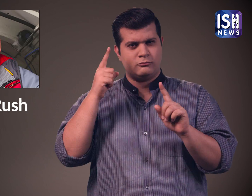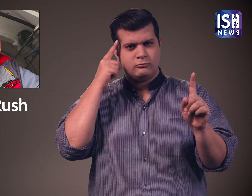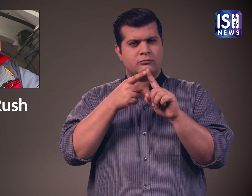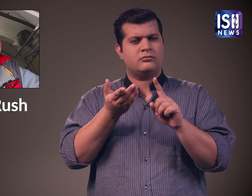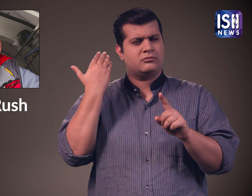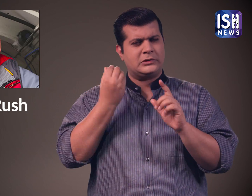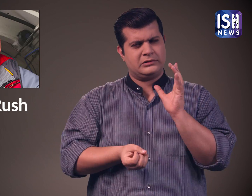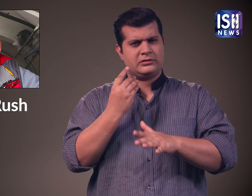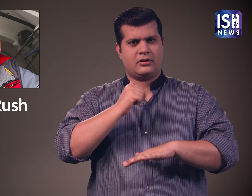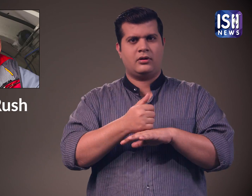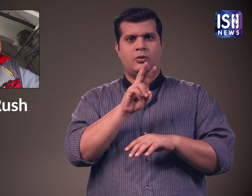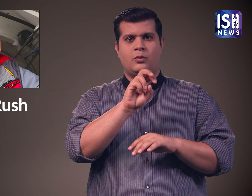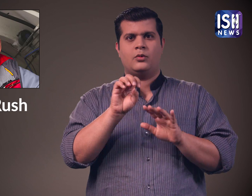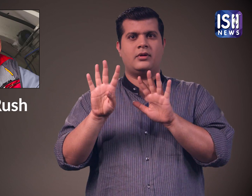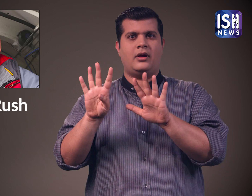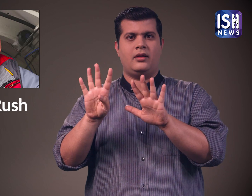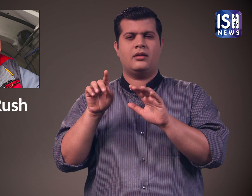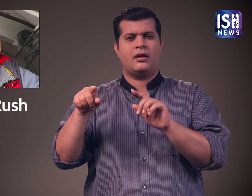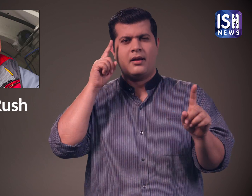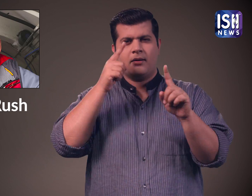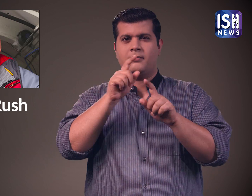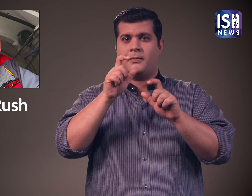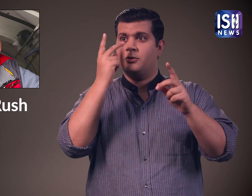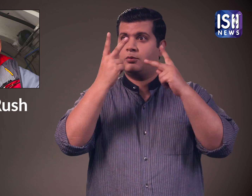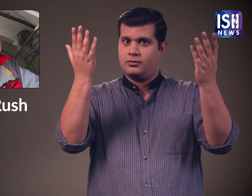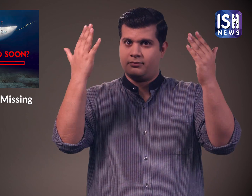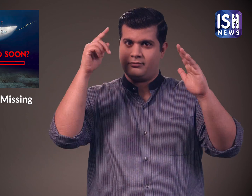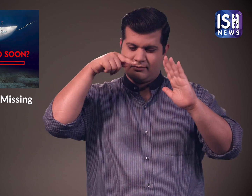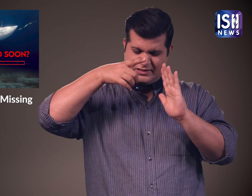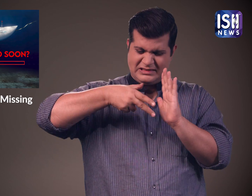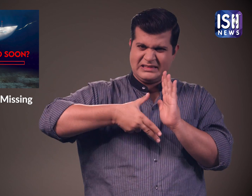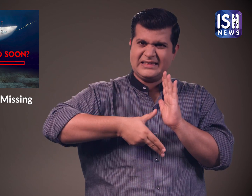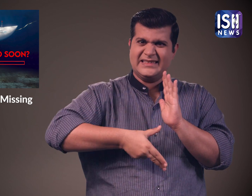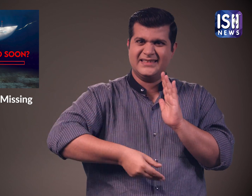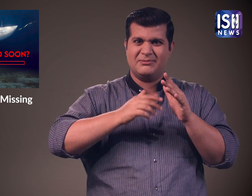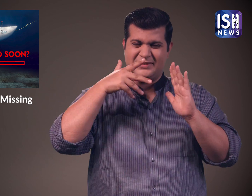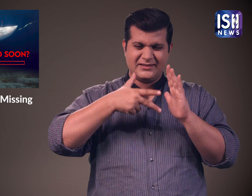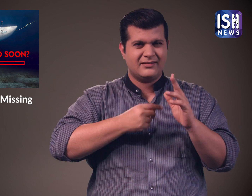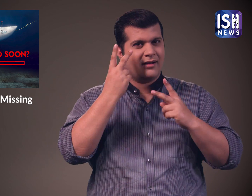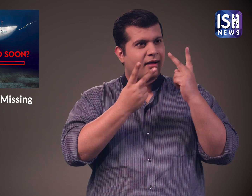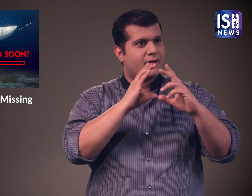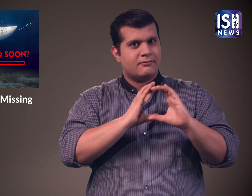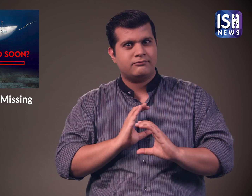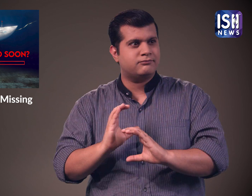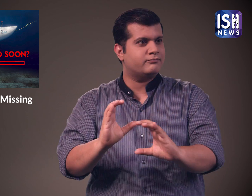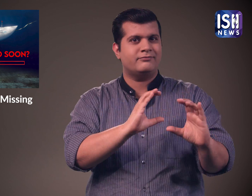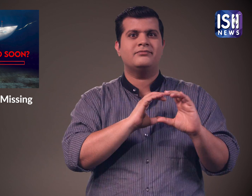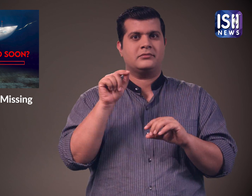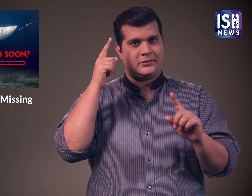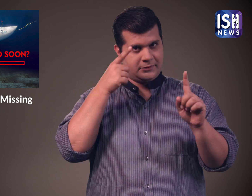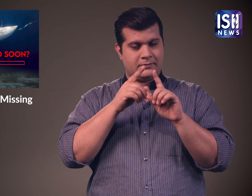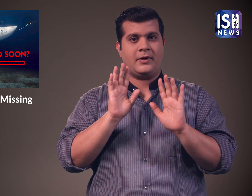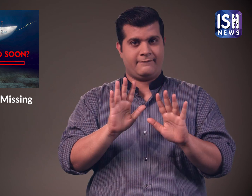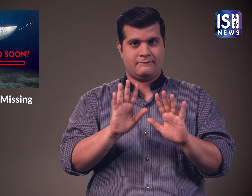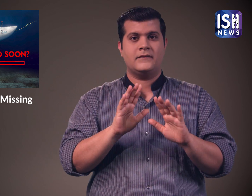Rush started the company in 2009 with an aim to give customers a chance to explore deep sea travel.